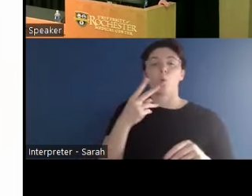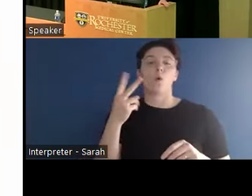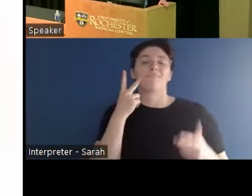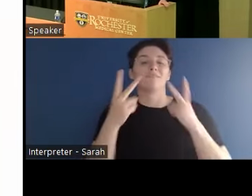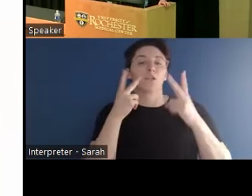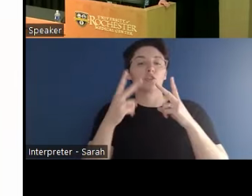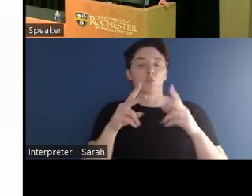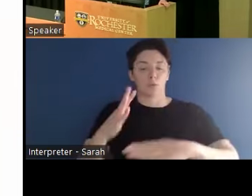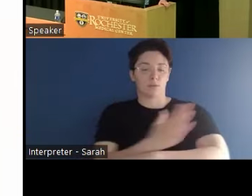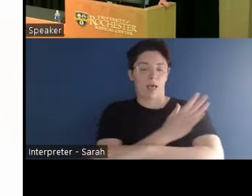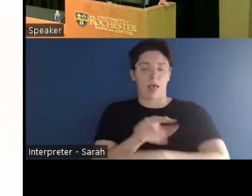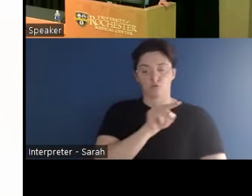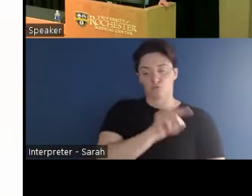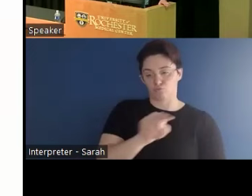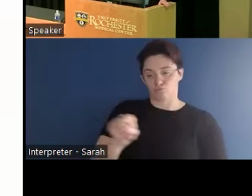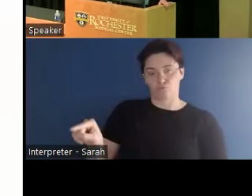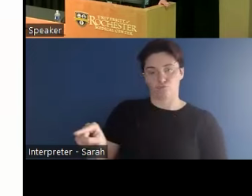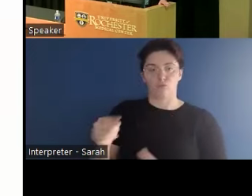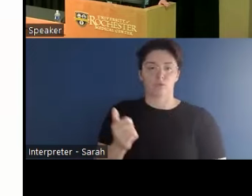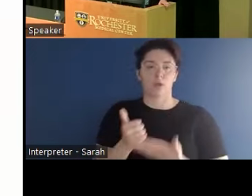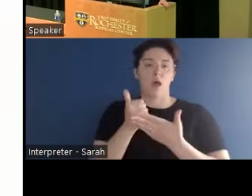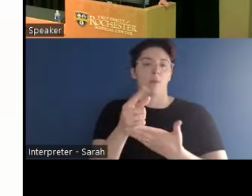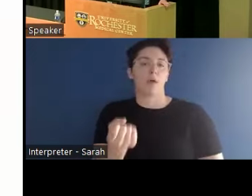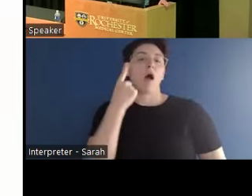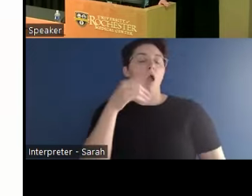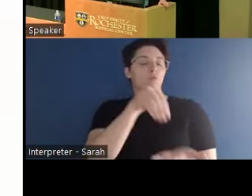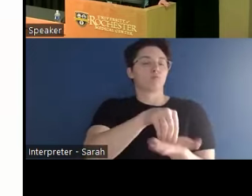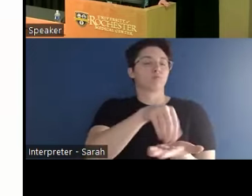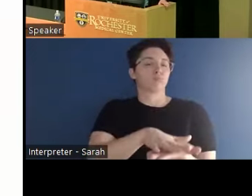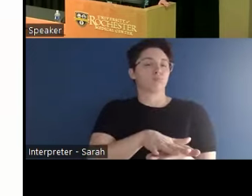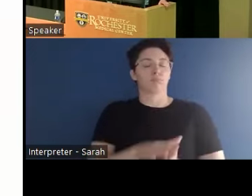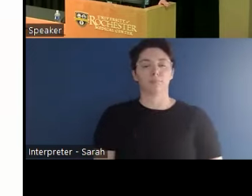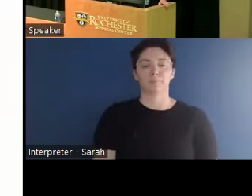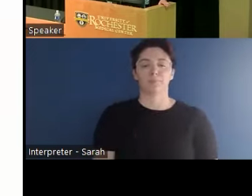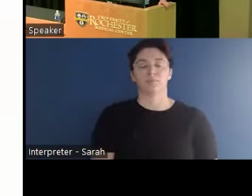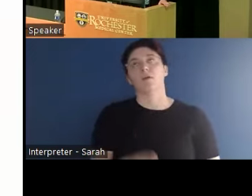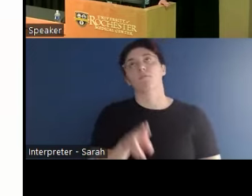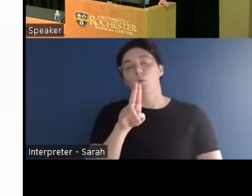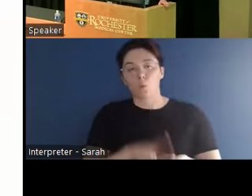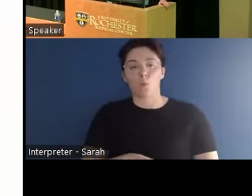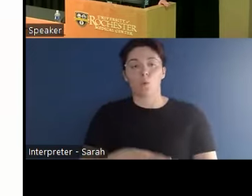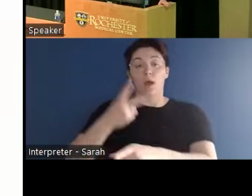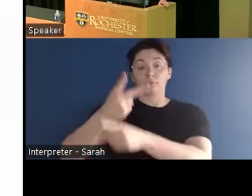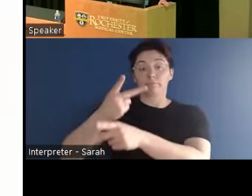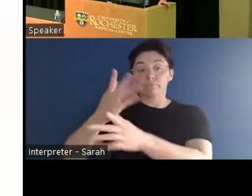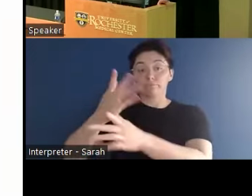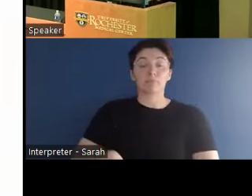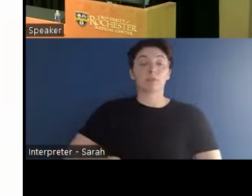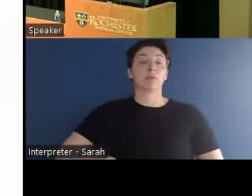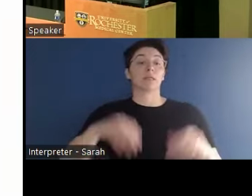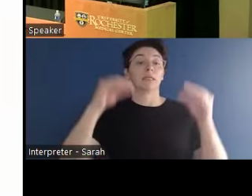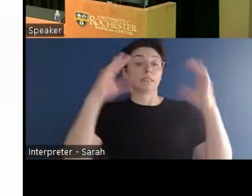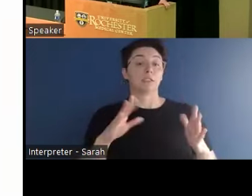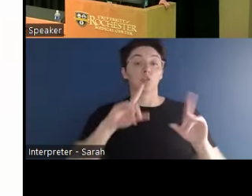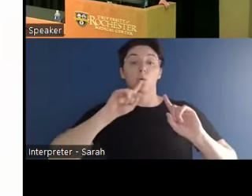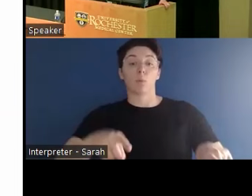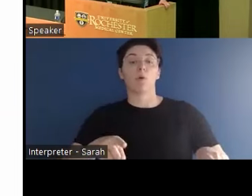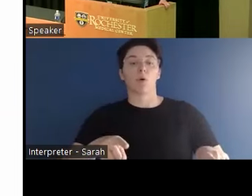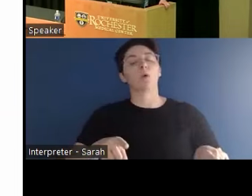their understanding and then of course caregiver and teacher report remains invaluable but I would